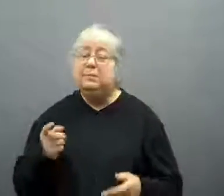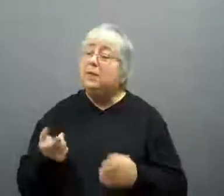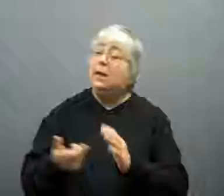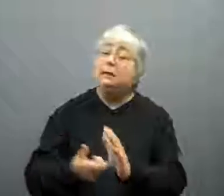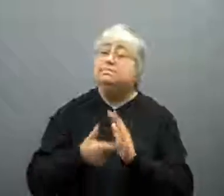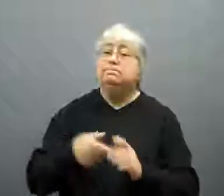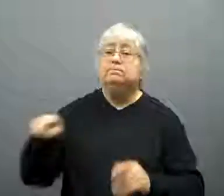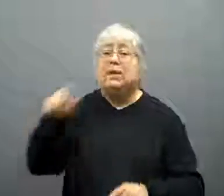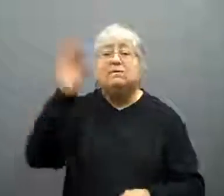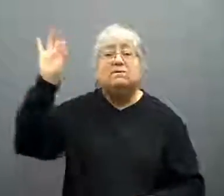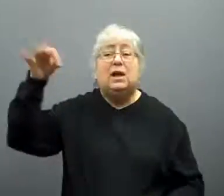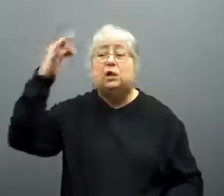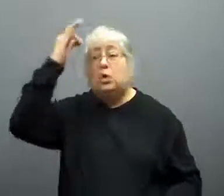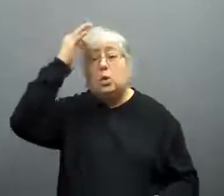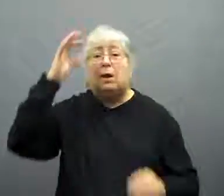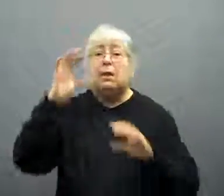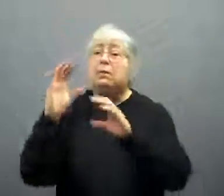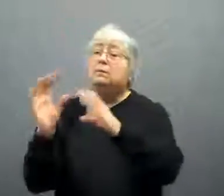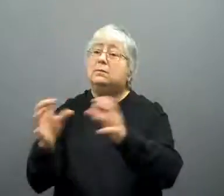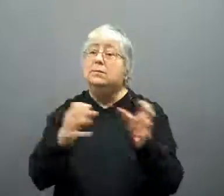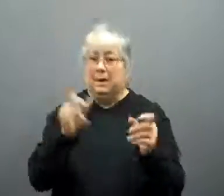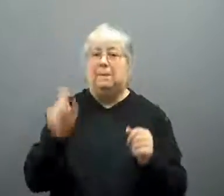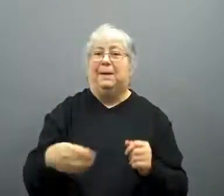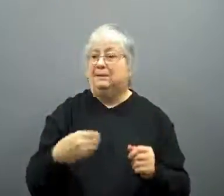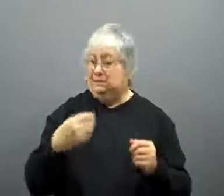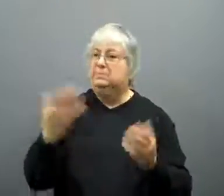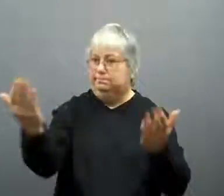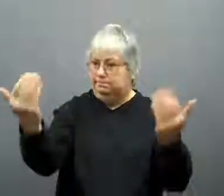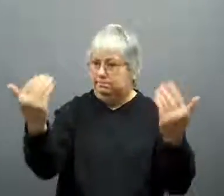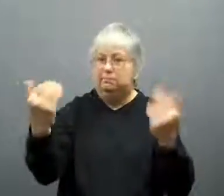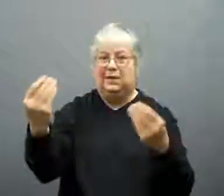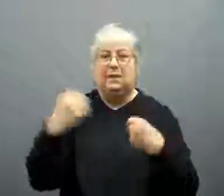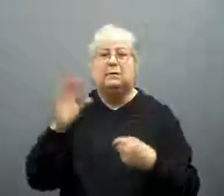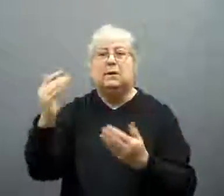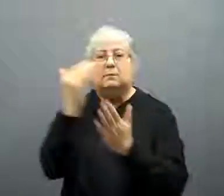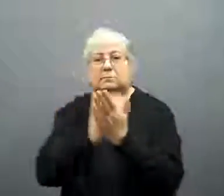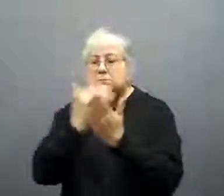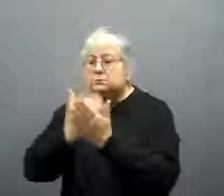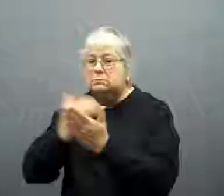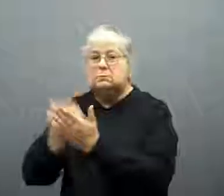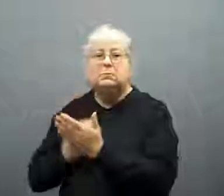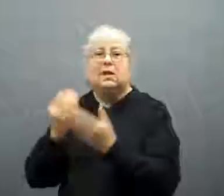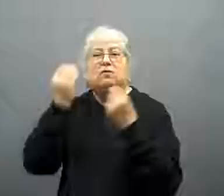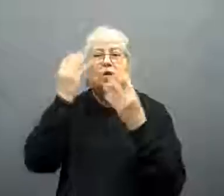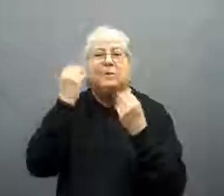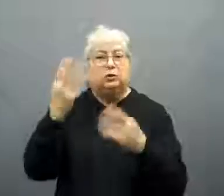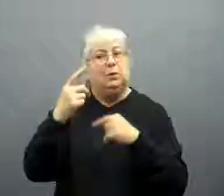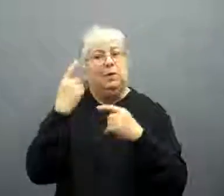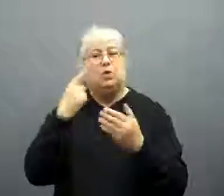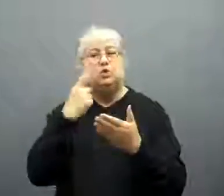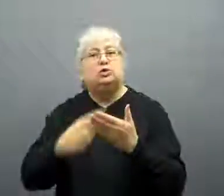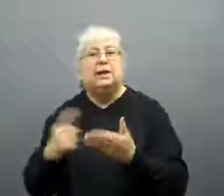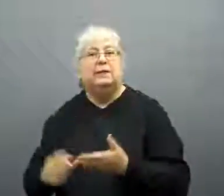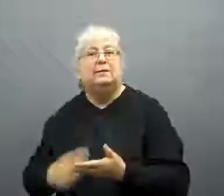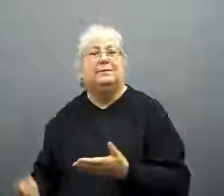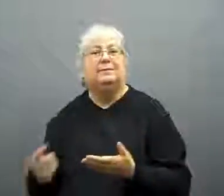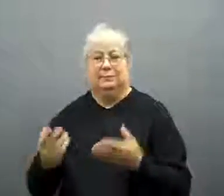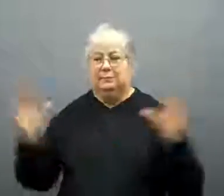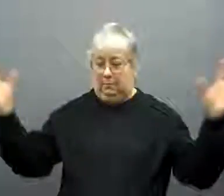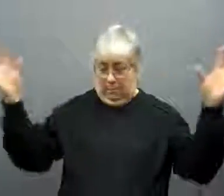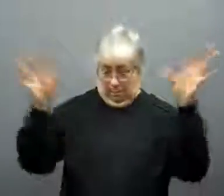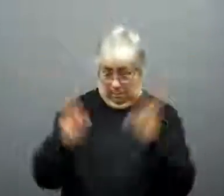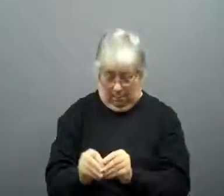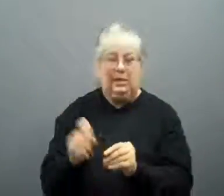Federal agencies are required to turn over data